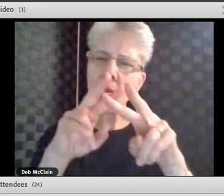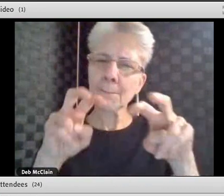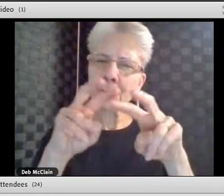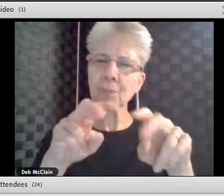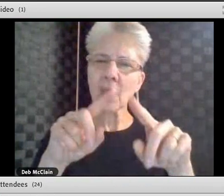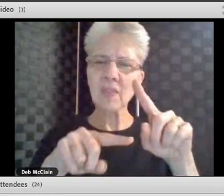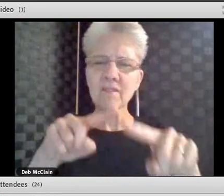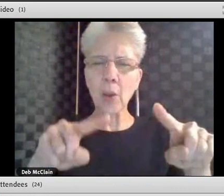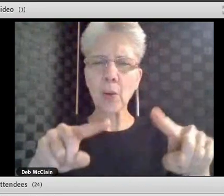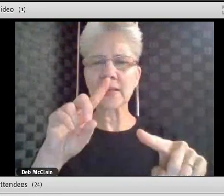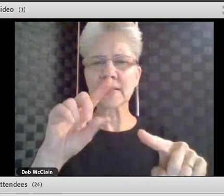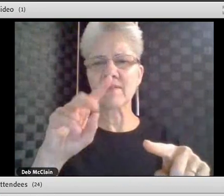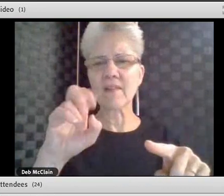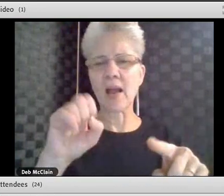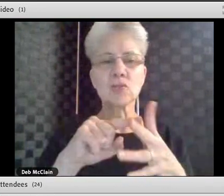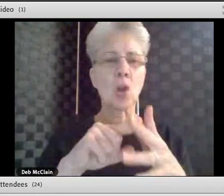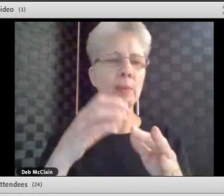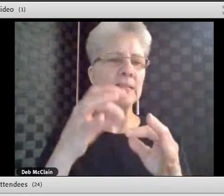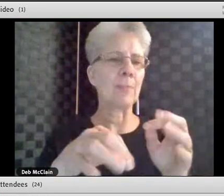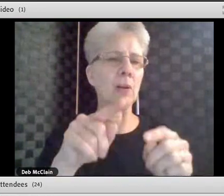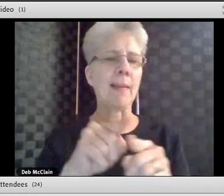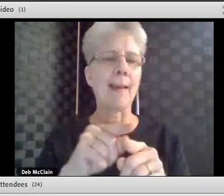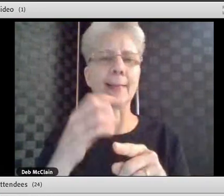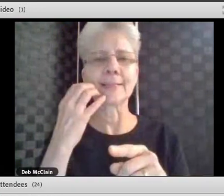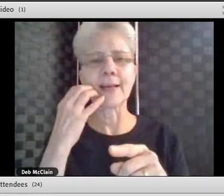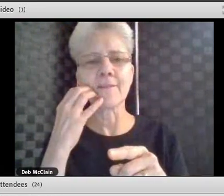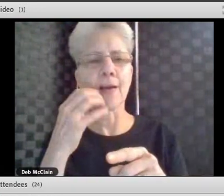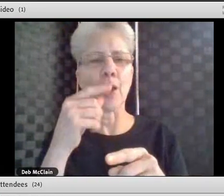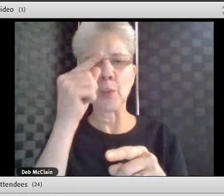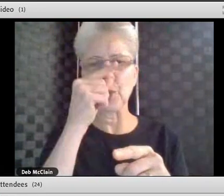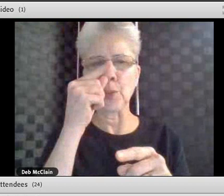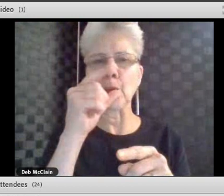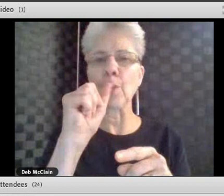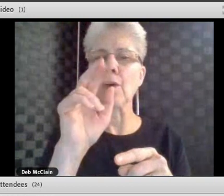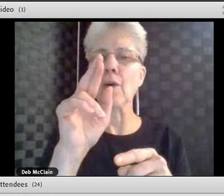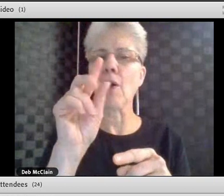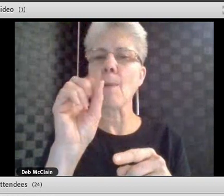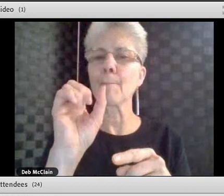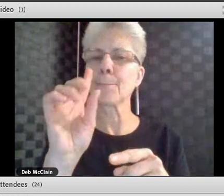it can start from simple like a cellphone, Google Cardboard. You know, you've got the Oculus Rift